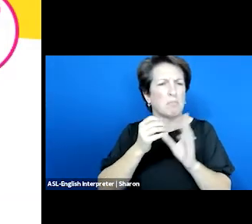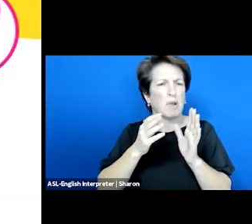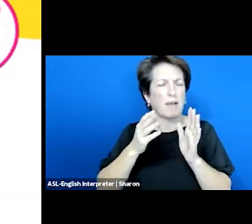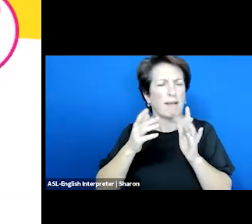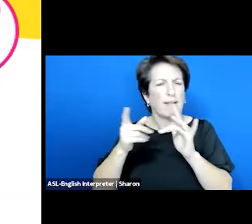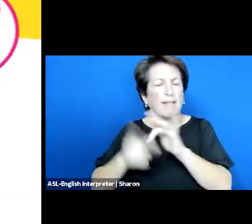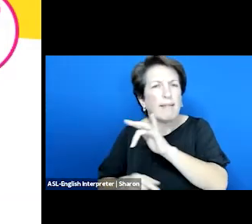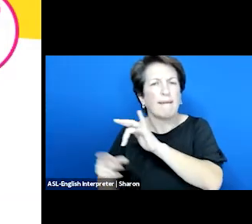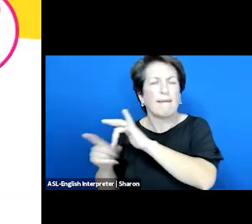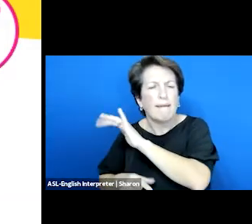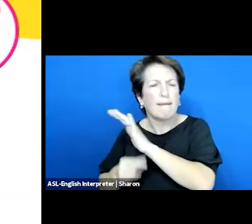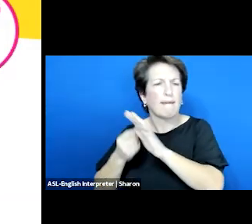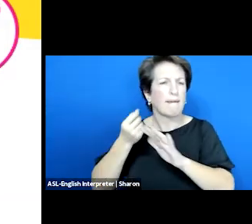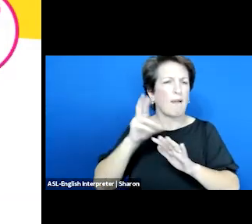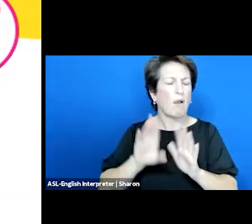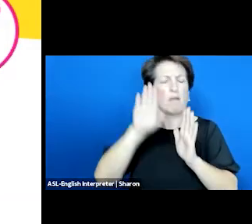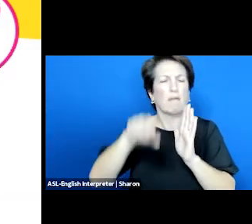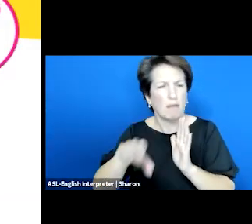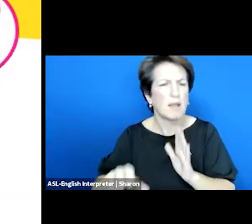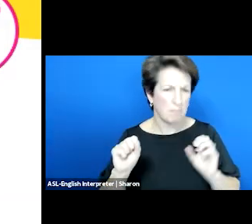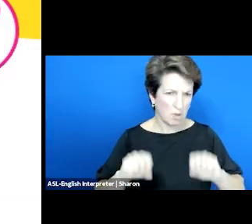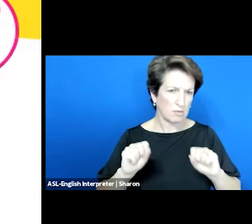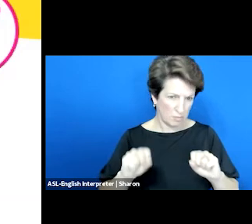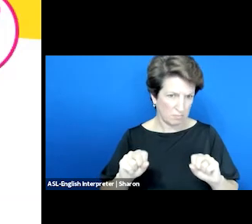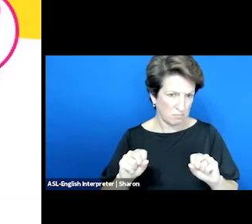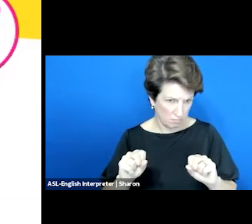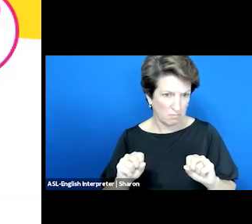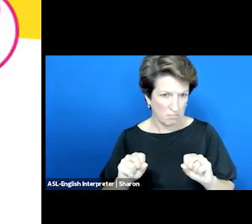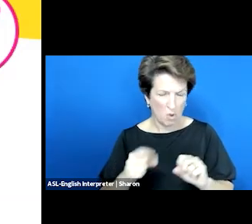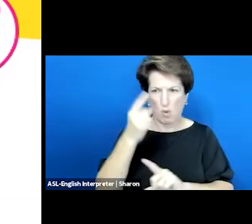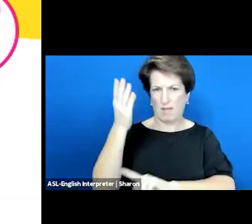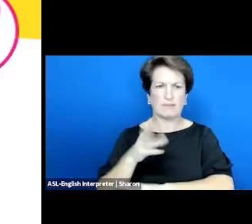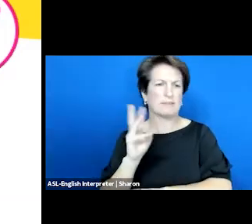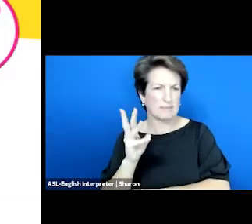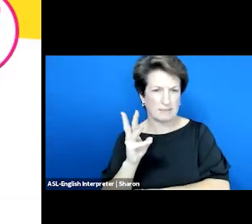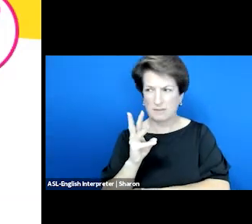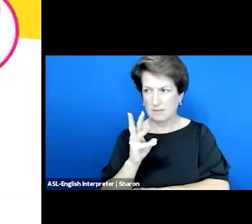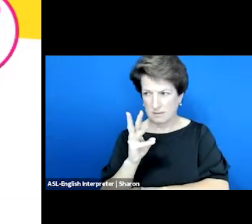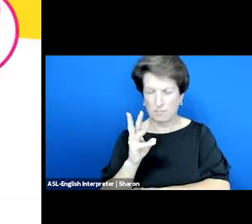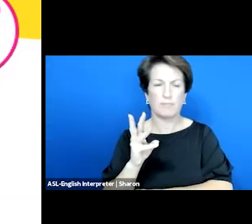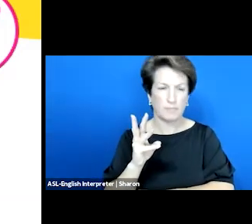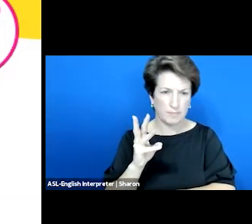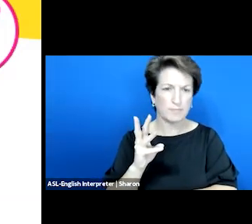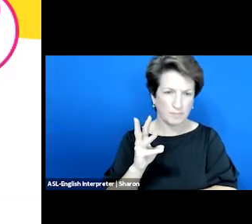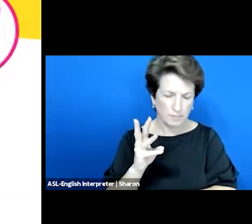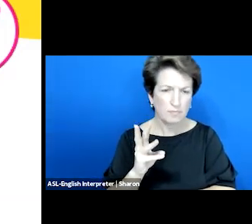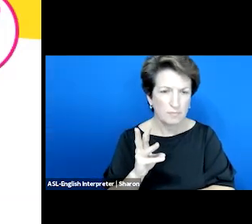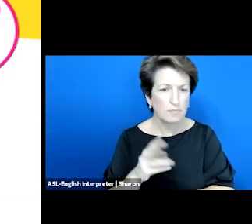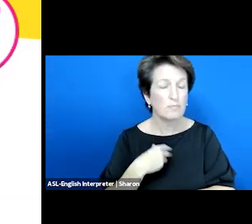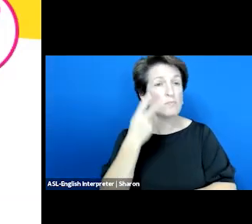count at all, and the vaccine has no impact on reproductive organs. Sorry about that.